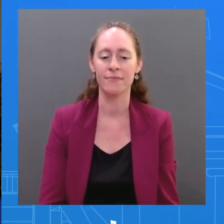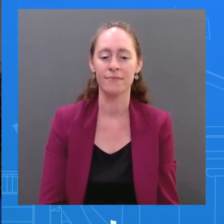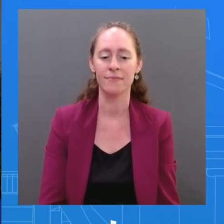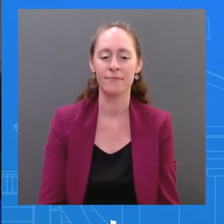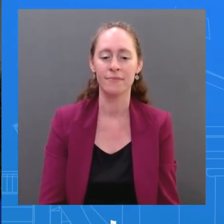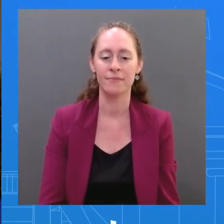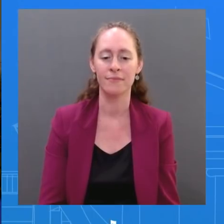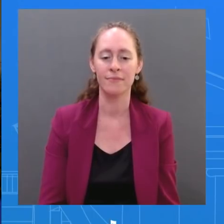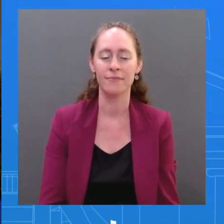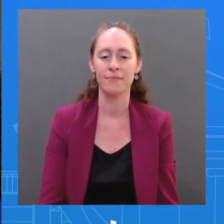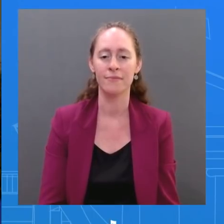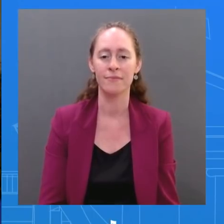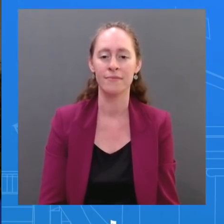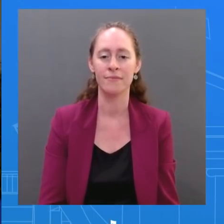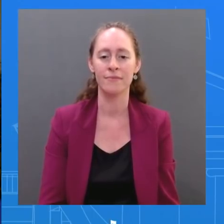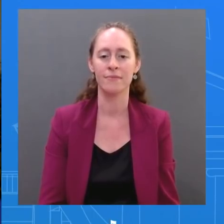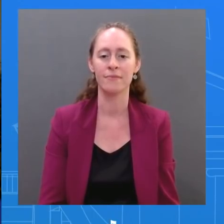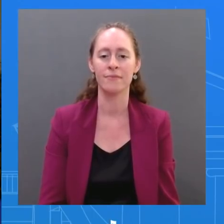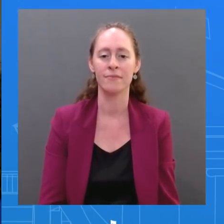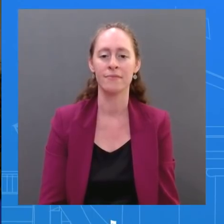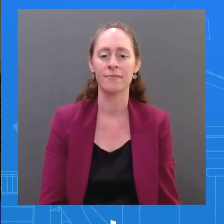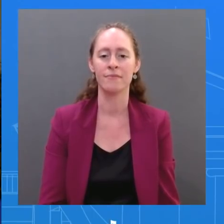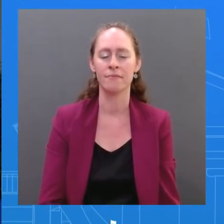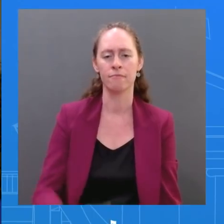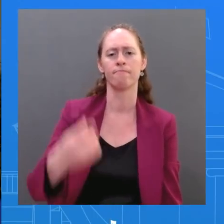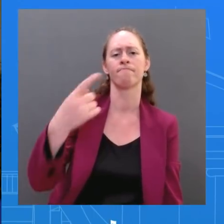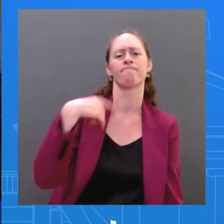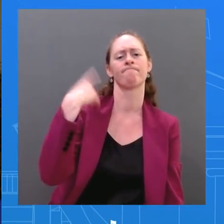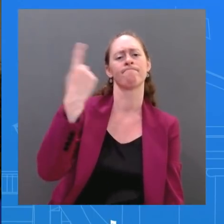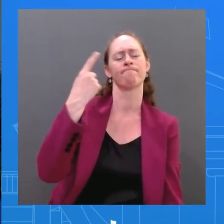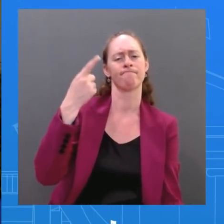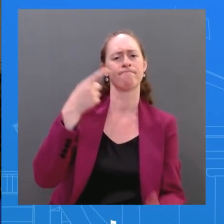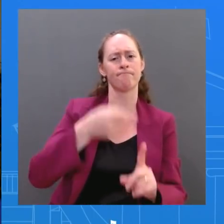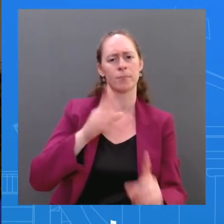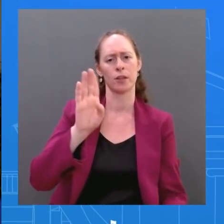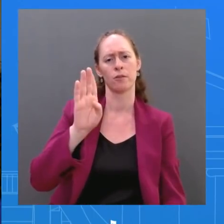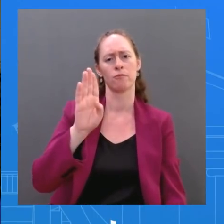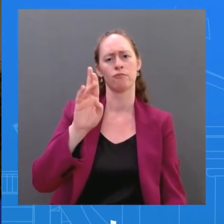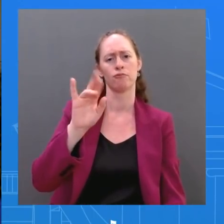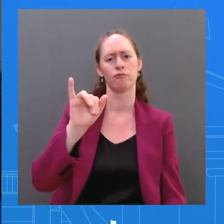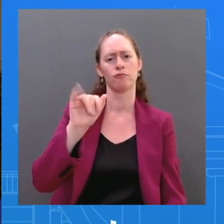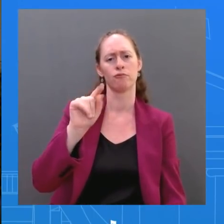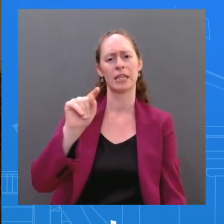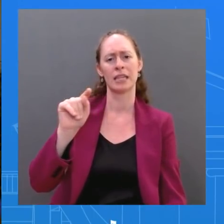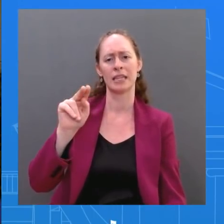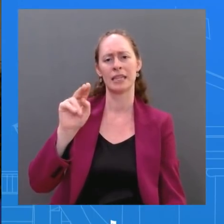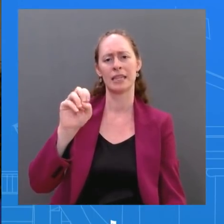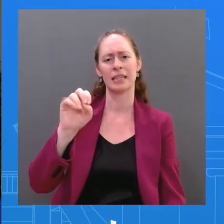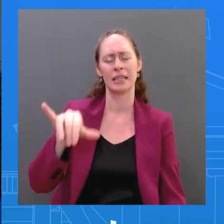I talked to Cherelle Griner last night. Ms. Jean-Pierre: Okay. The Press: And now this morning's decision.